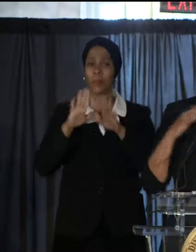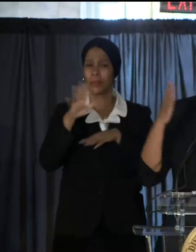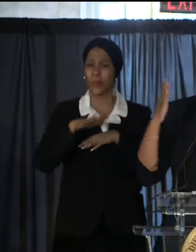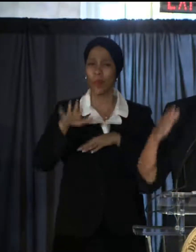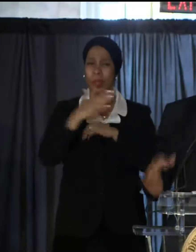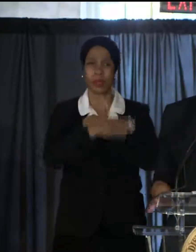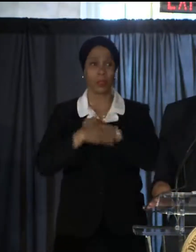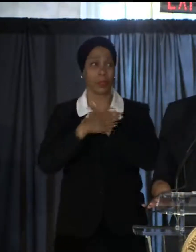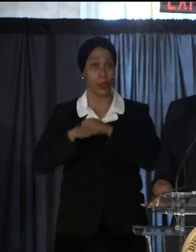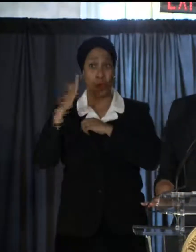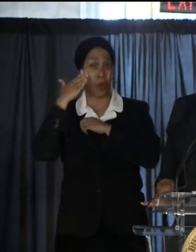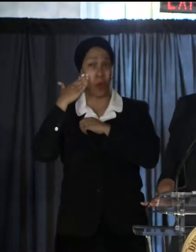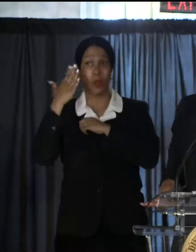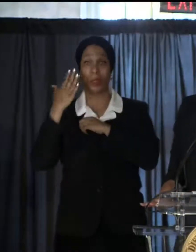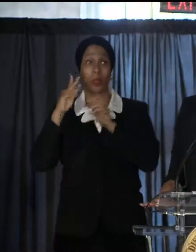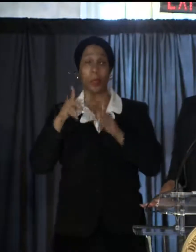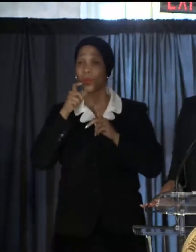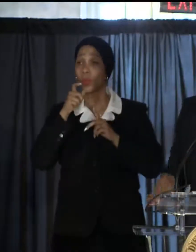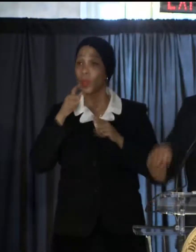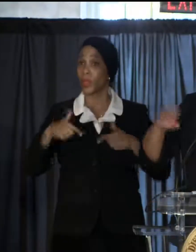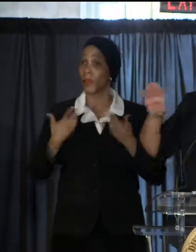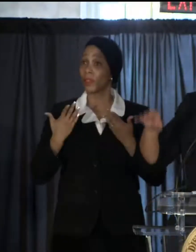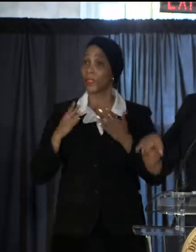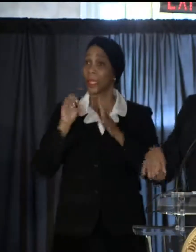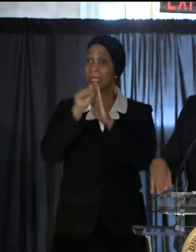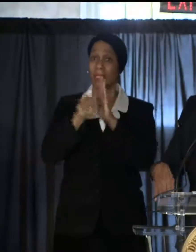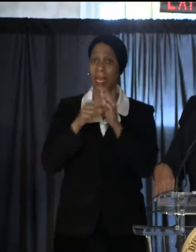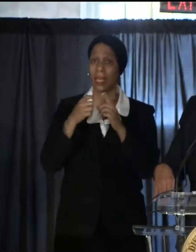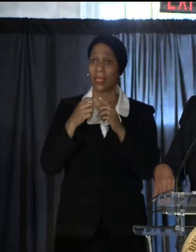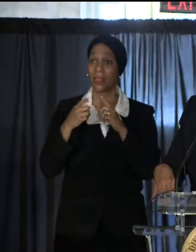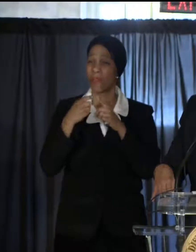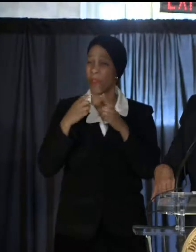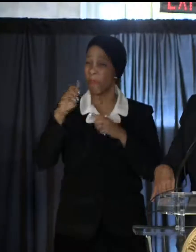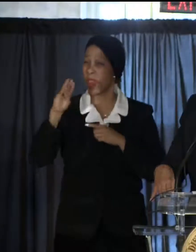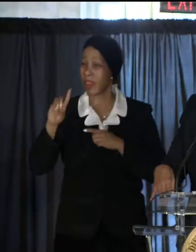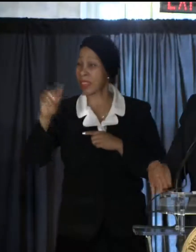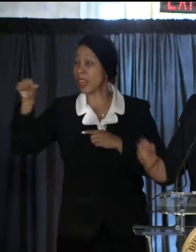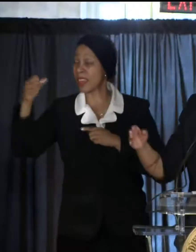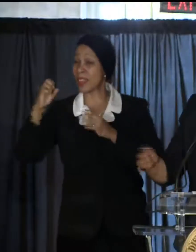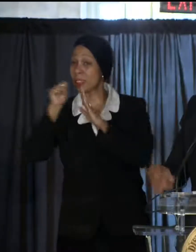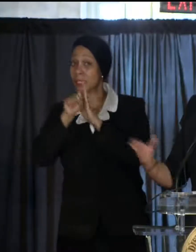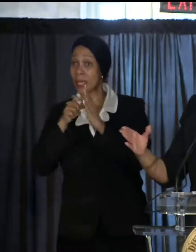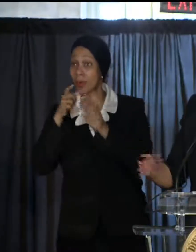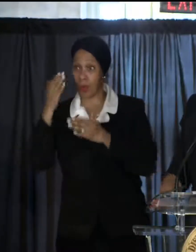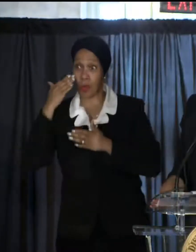DOES ANYBODY KNOW SOMEBODY WHO LIVES IN A STATE OUTSIDE OF MARYLAND? RIGHT?